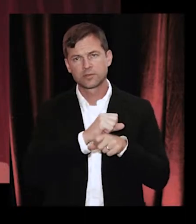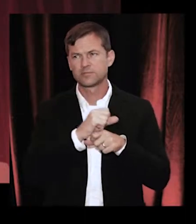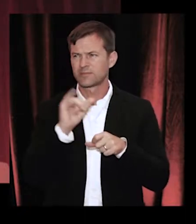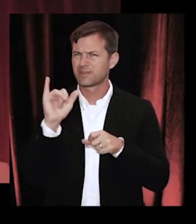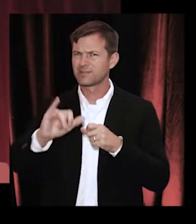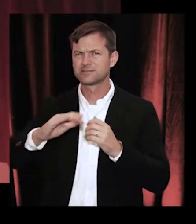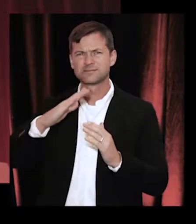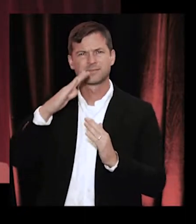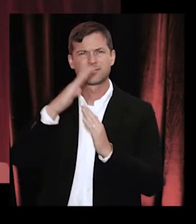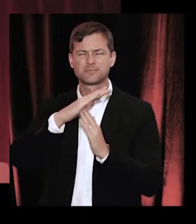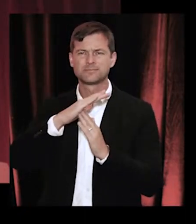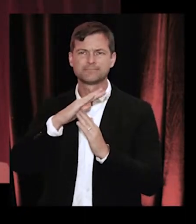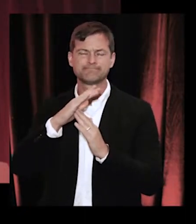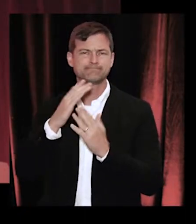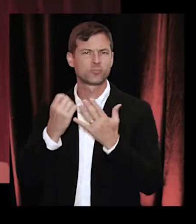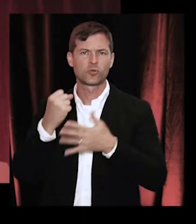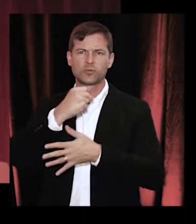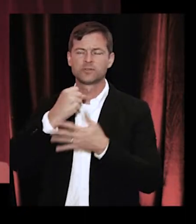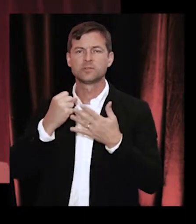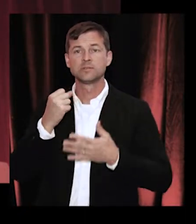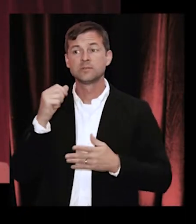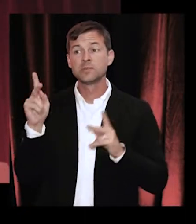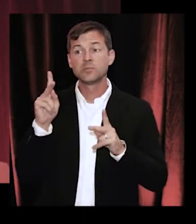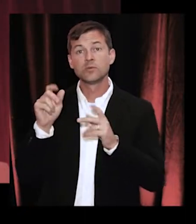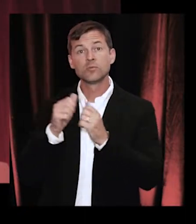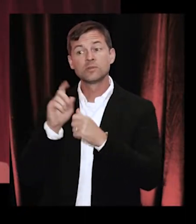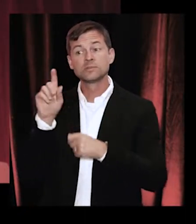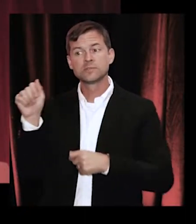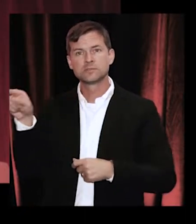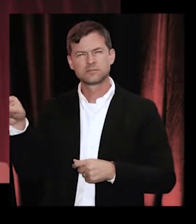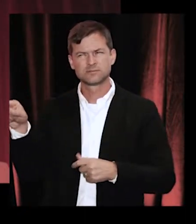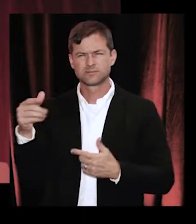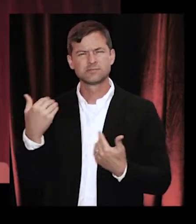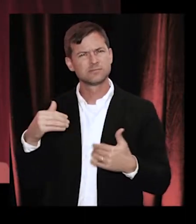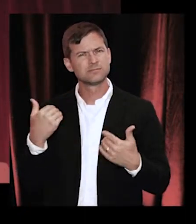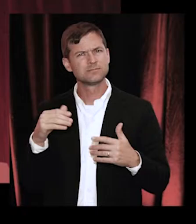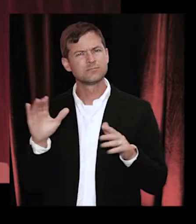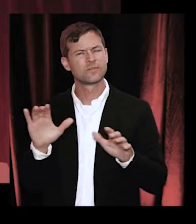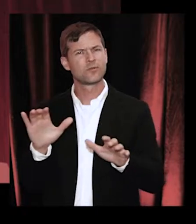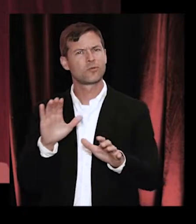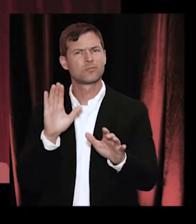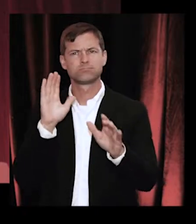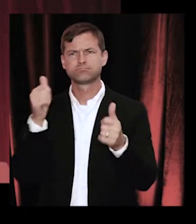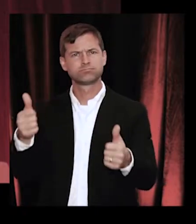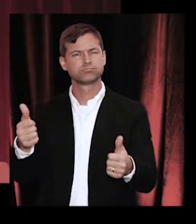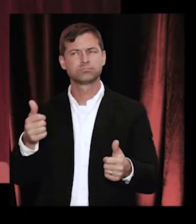disabilities have successfully performed at every level, and it's imperative that we continue